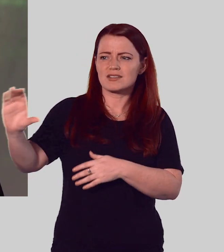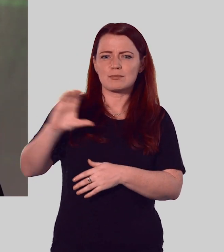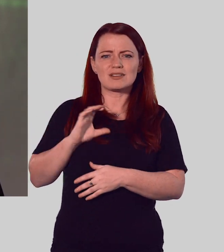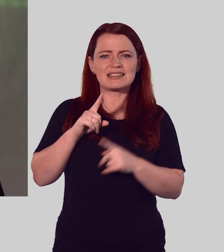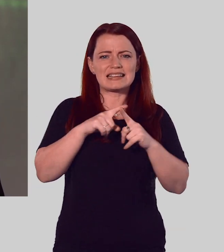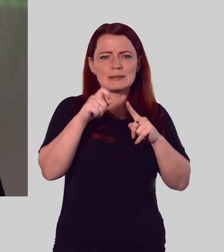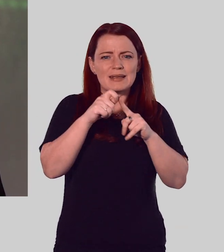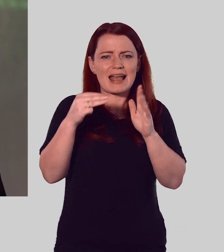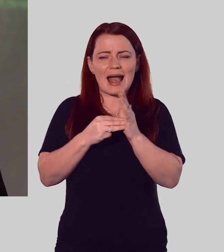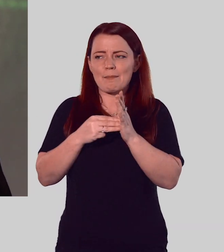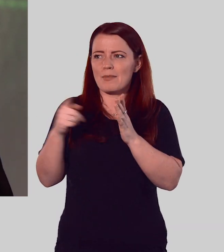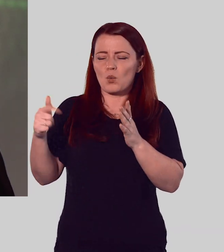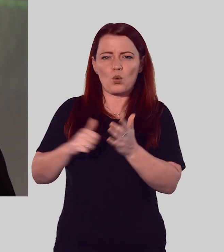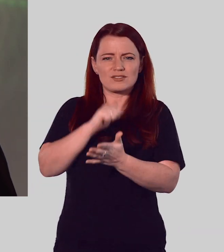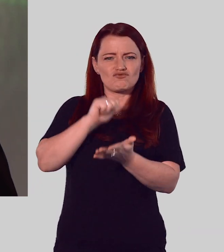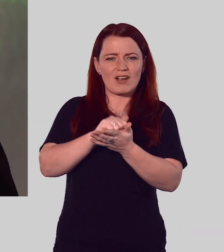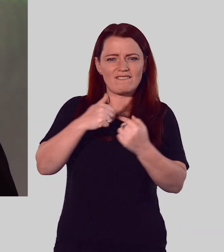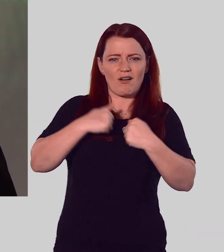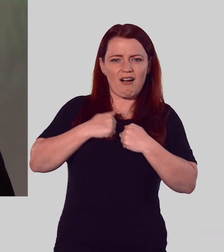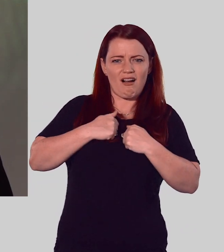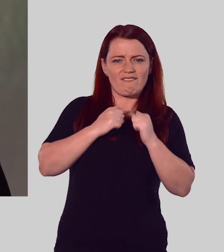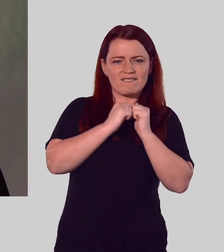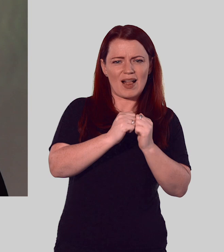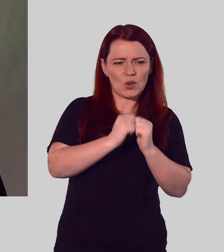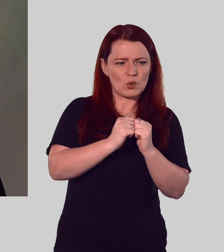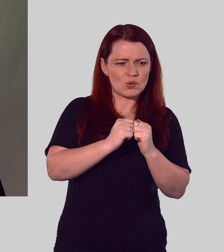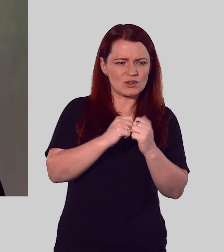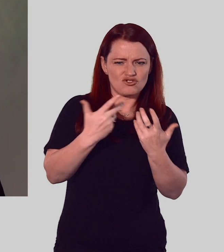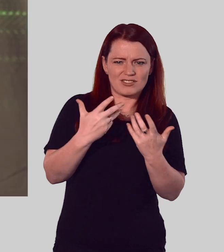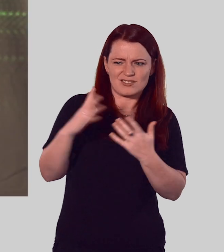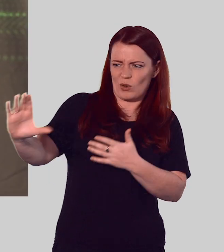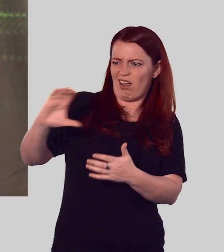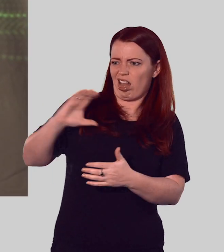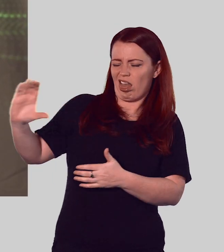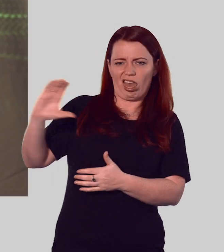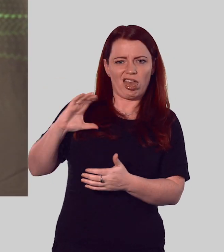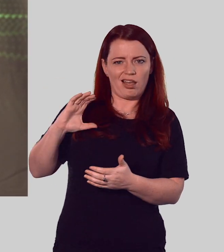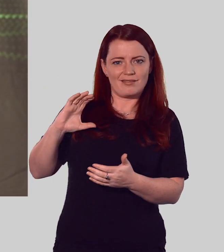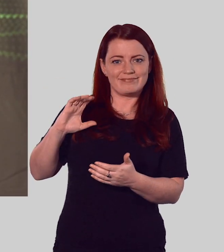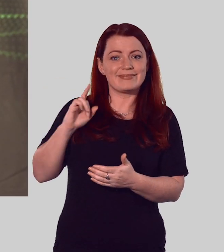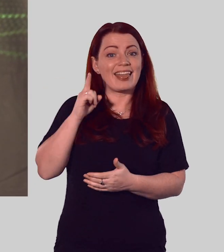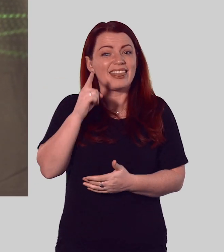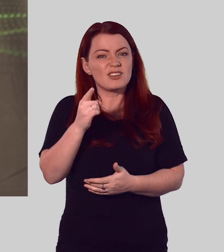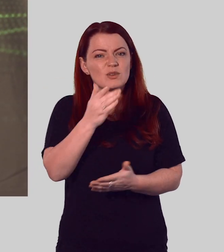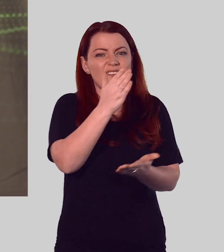align with our values just to get funding for our show. This was a factional element